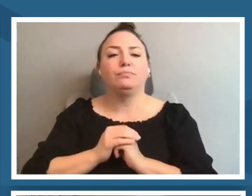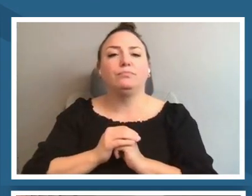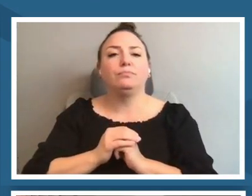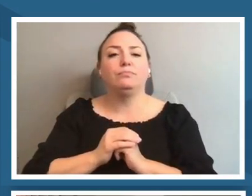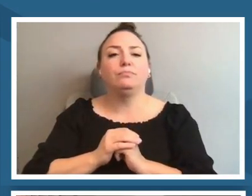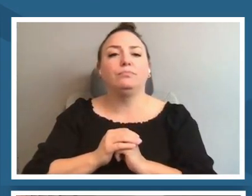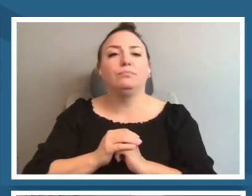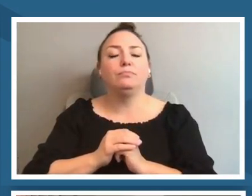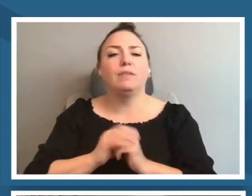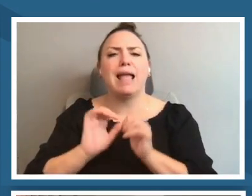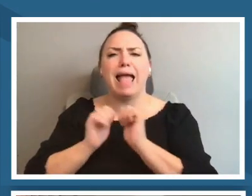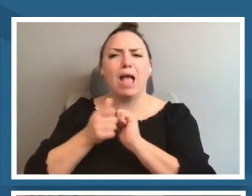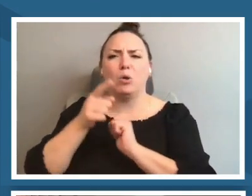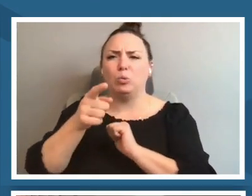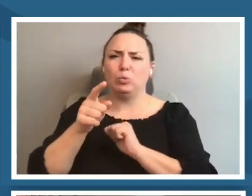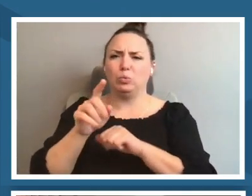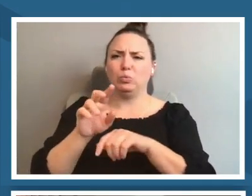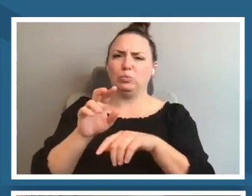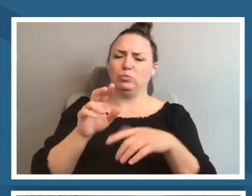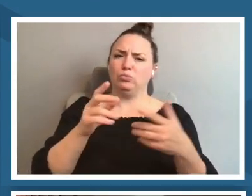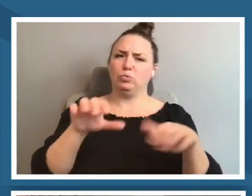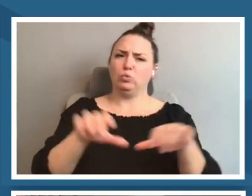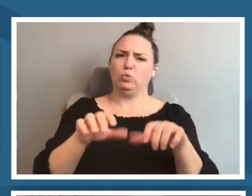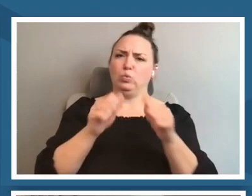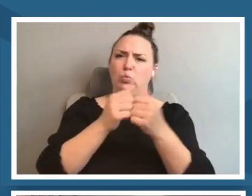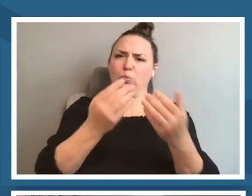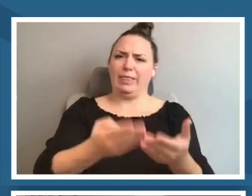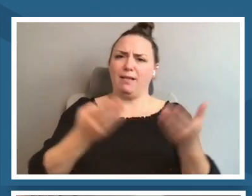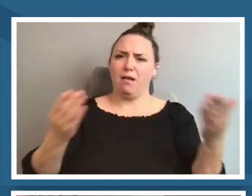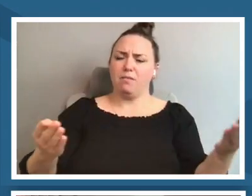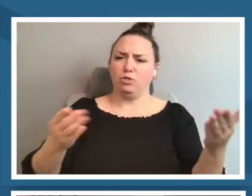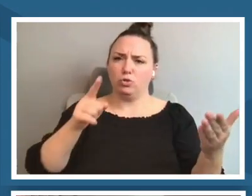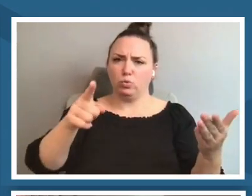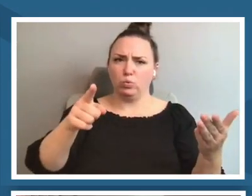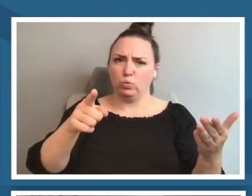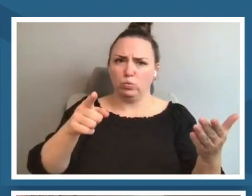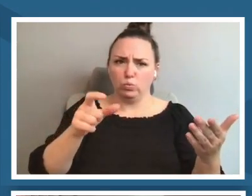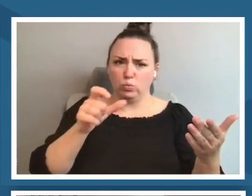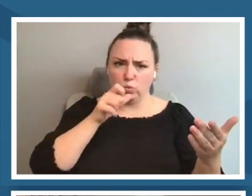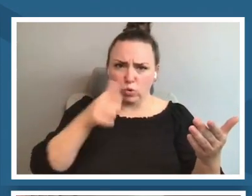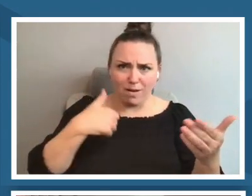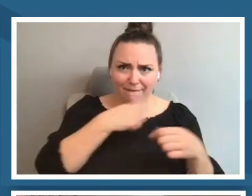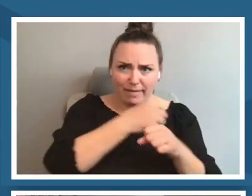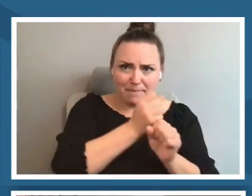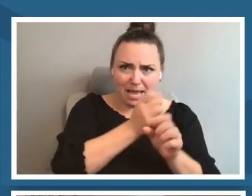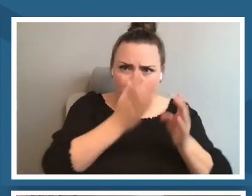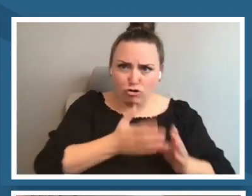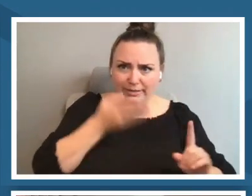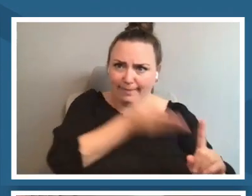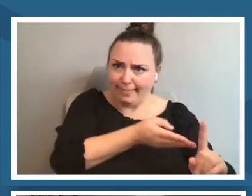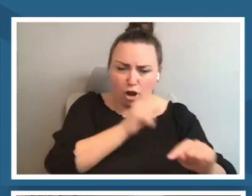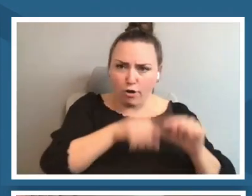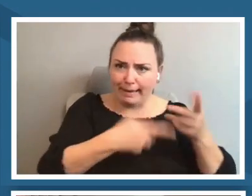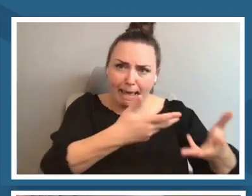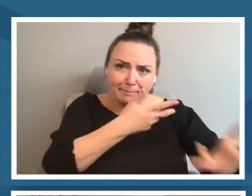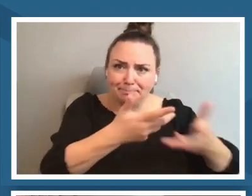with an object that you don't actually have the makers to engage with